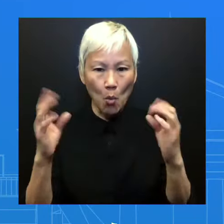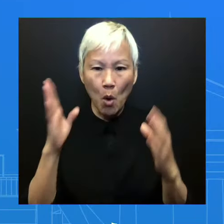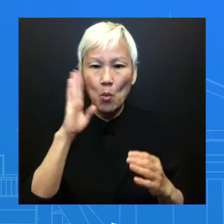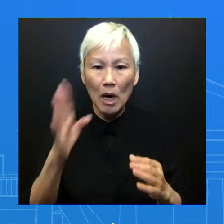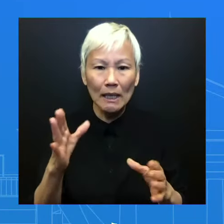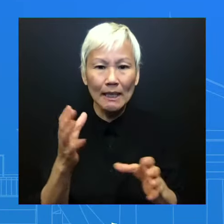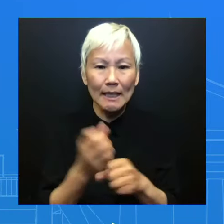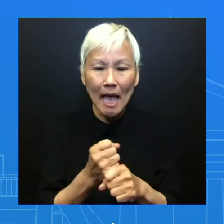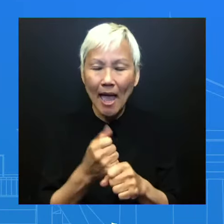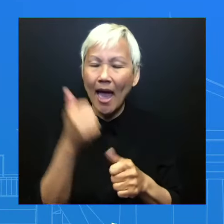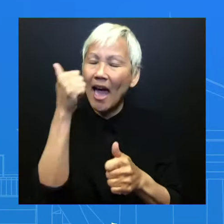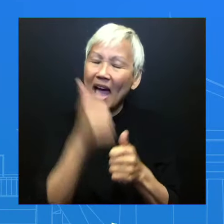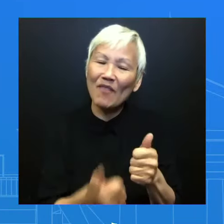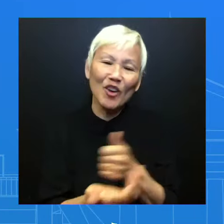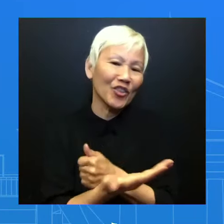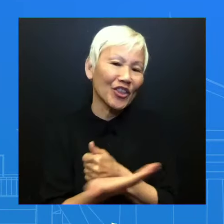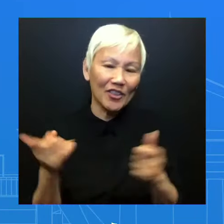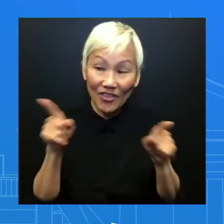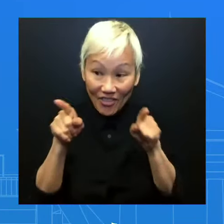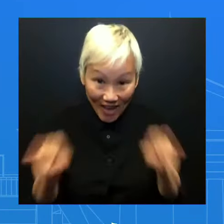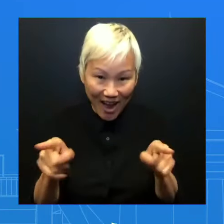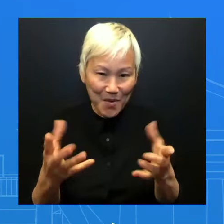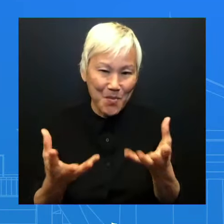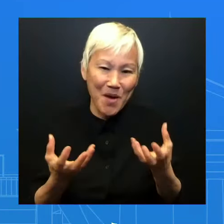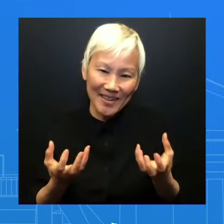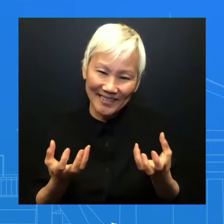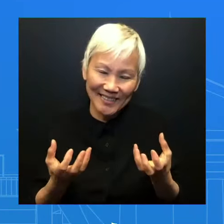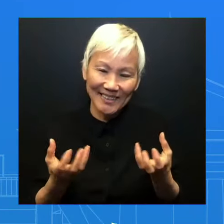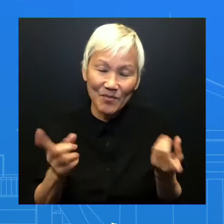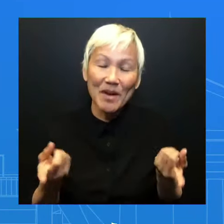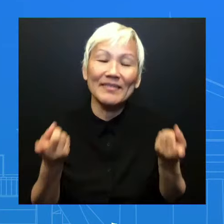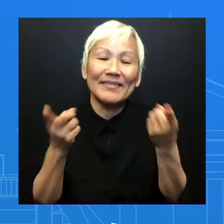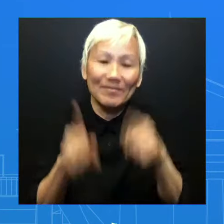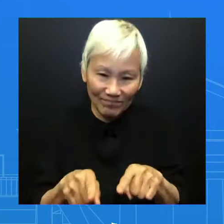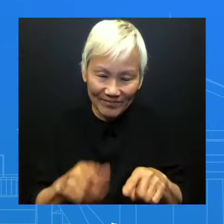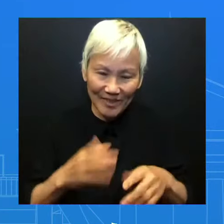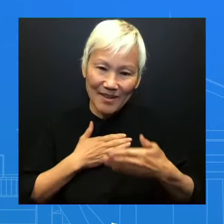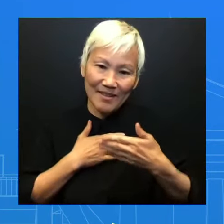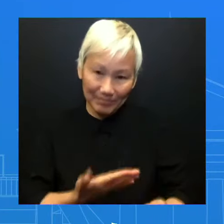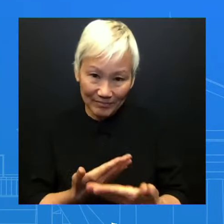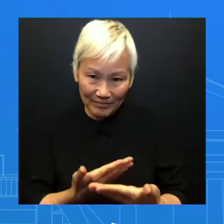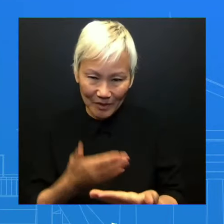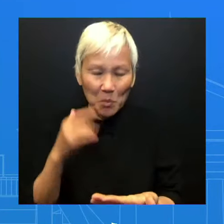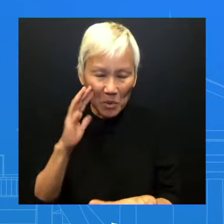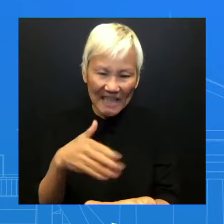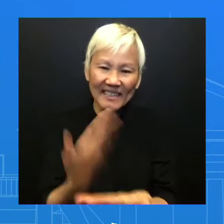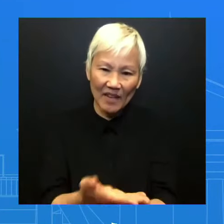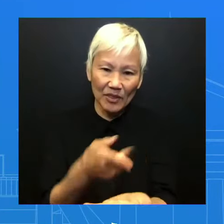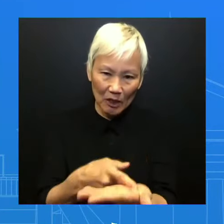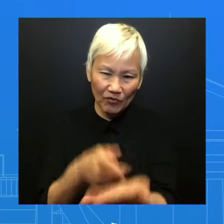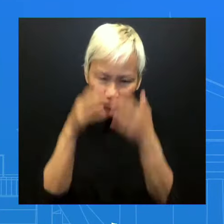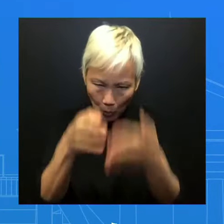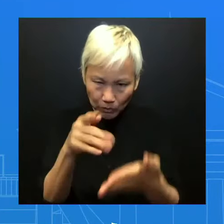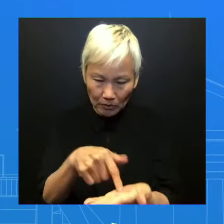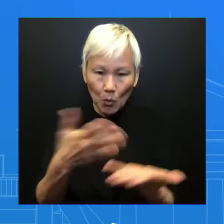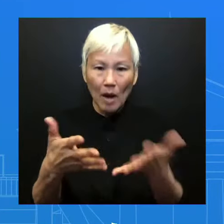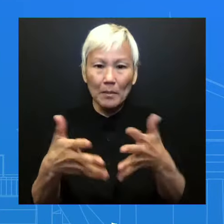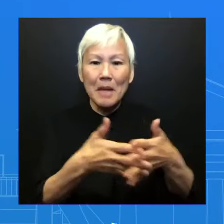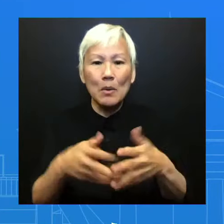then we can get there. We can get there. This is about the American people. This is about American families, making sure that we are meeting their needs. And that -- that should be the focus.